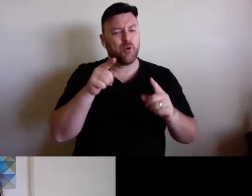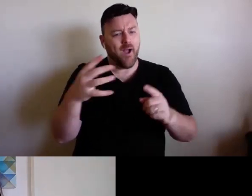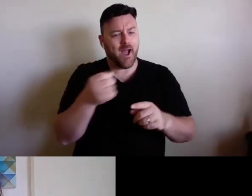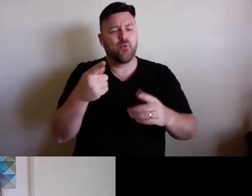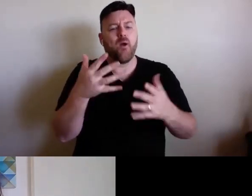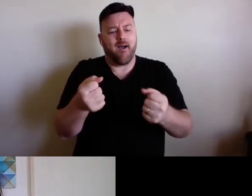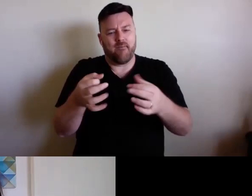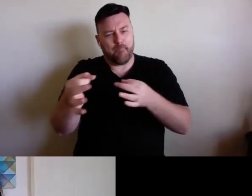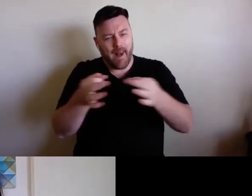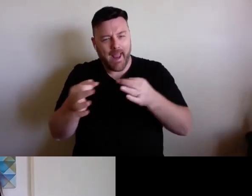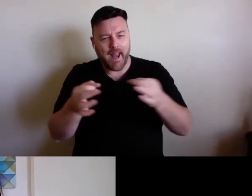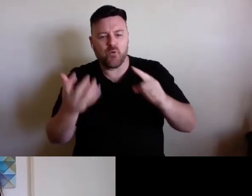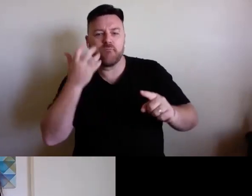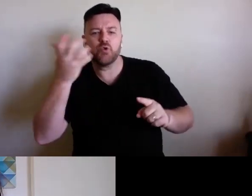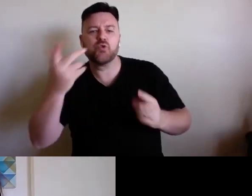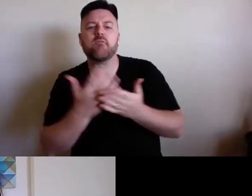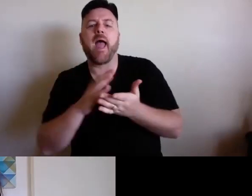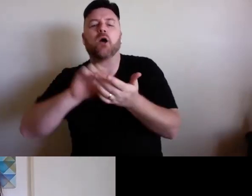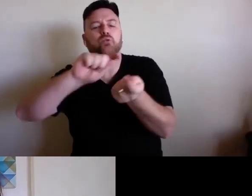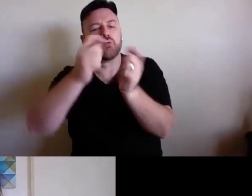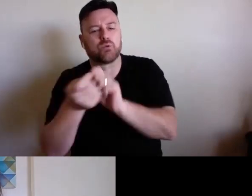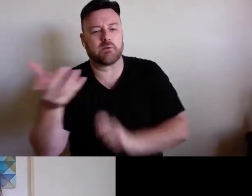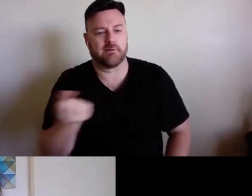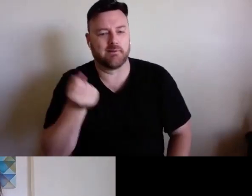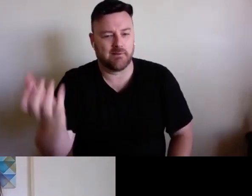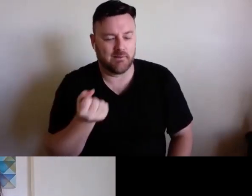the added value you can provide to those people that can become